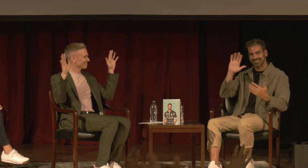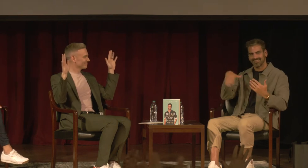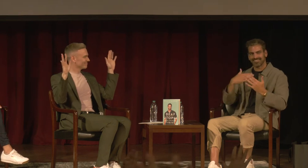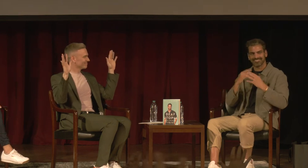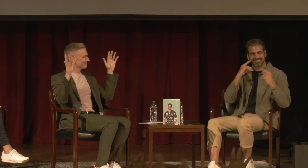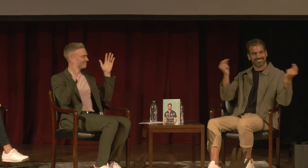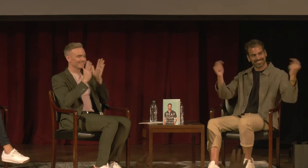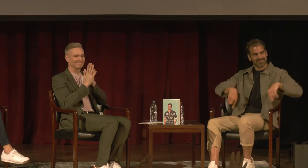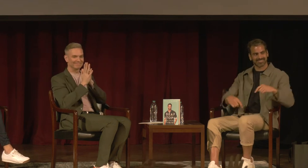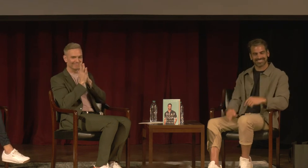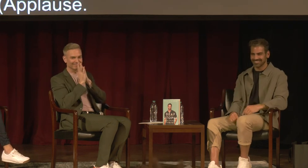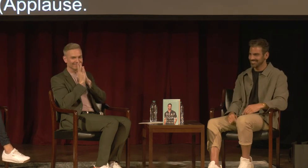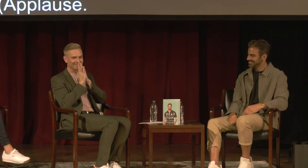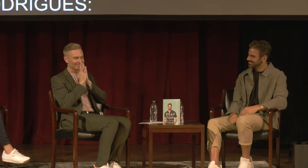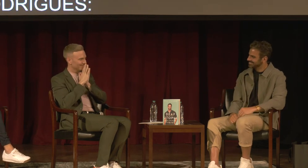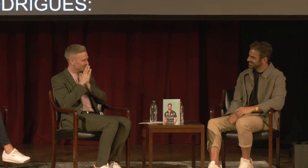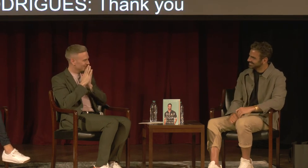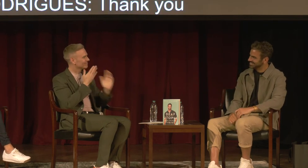Thank you all so much for coming.